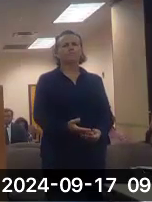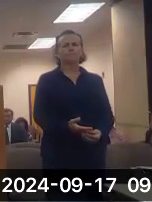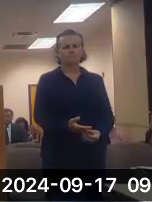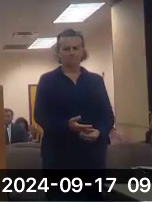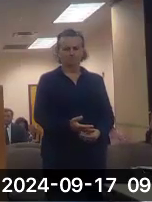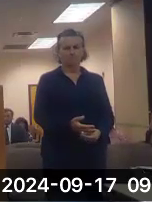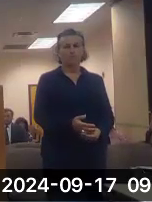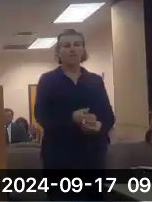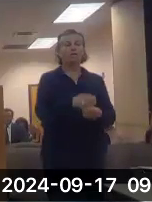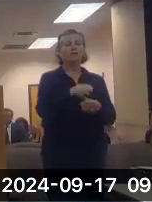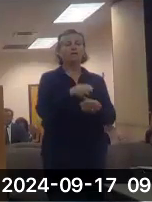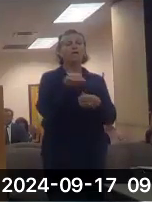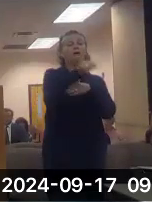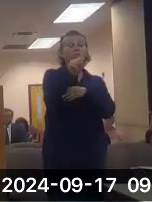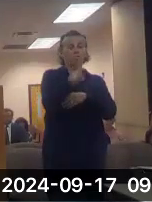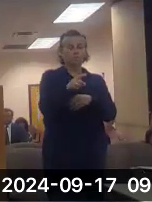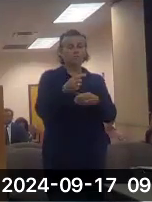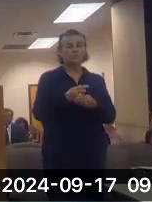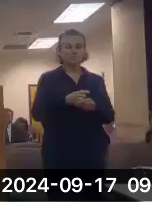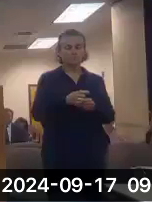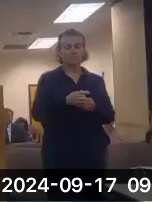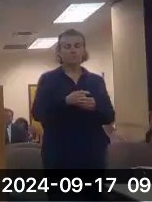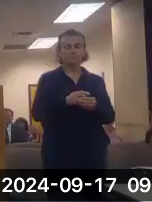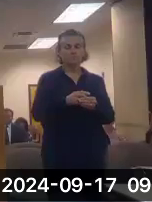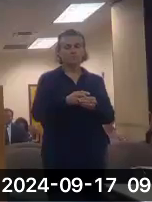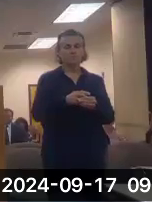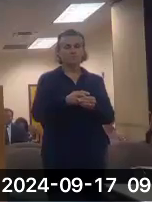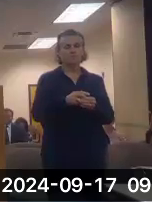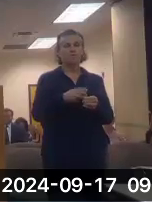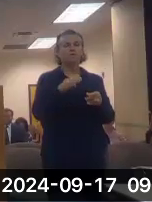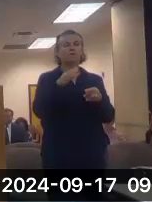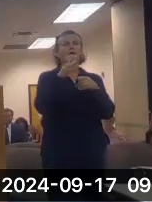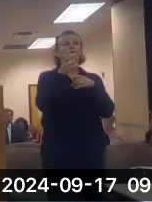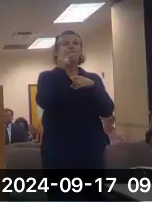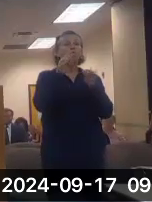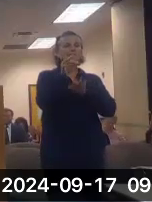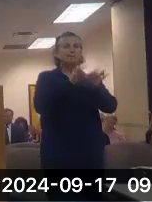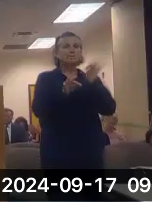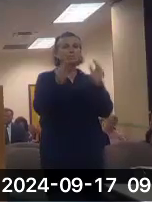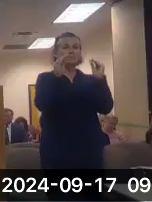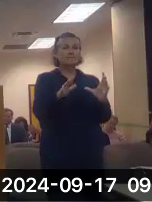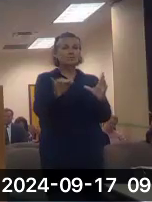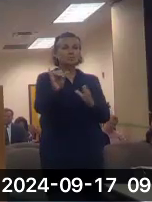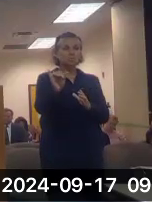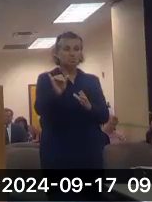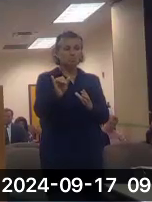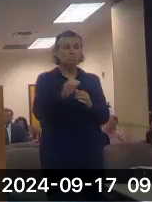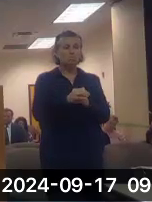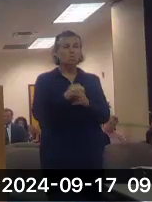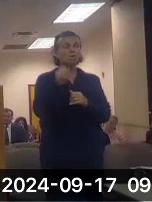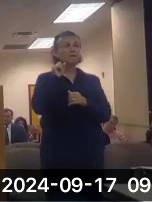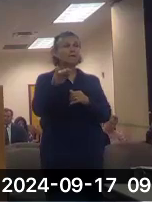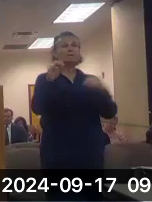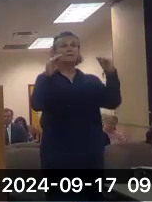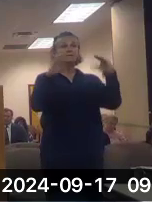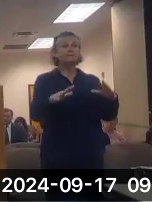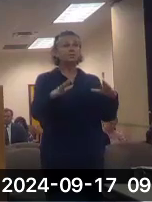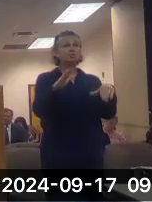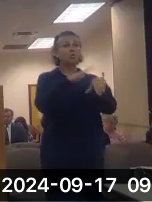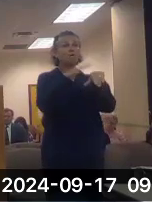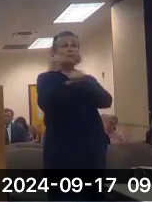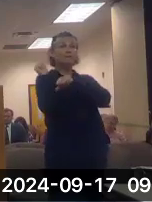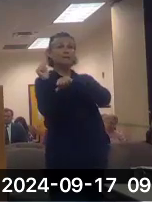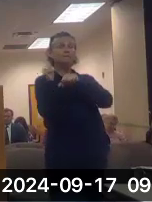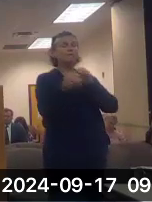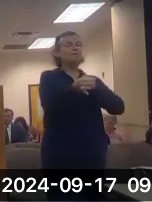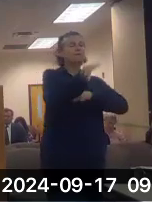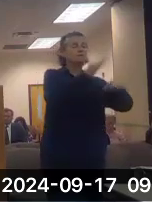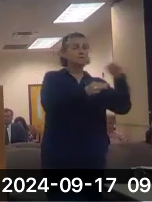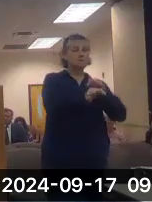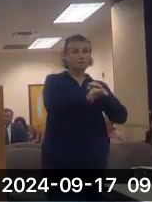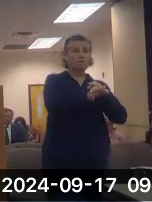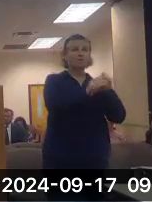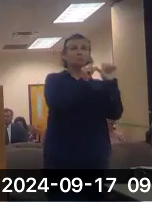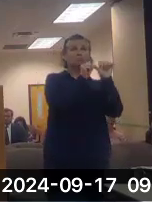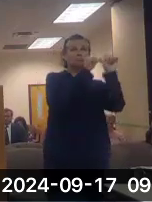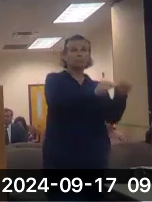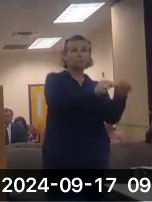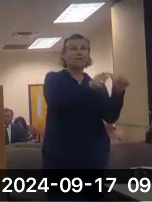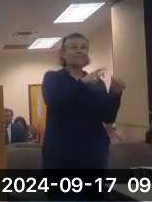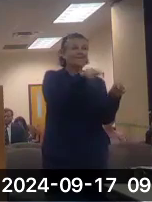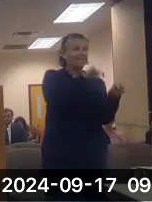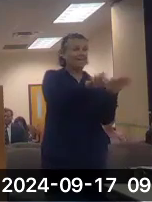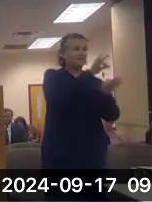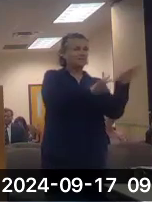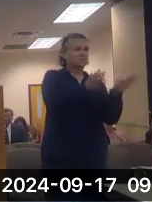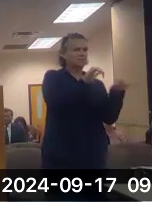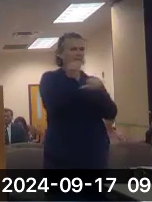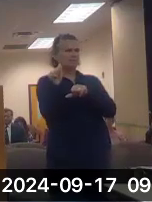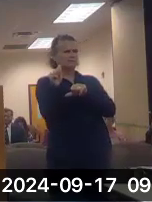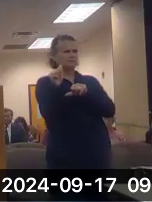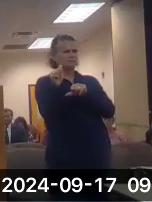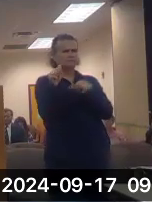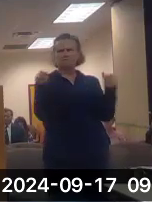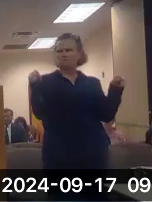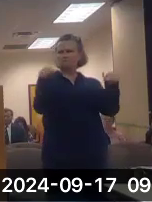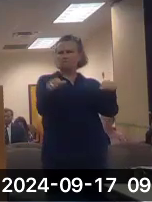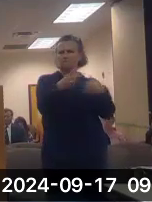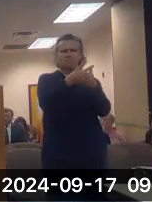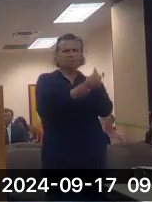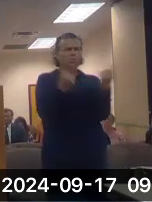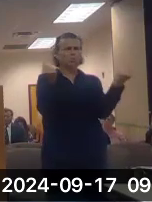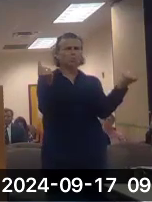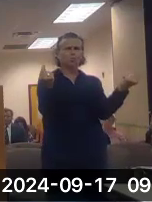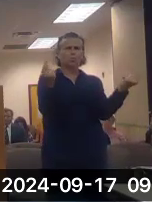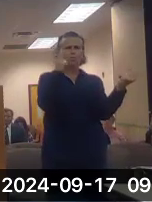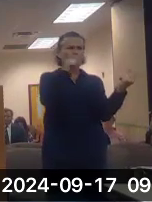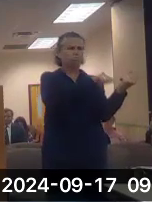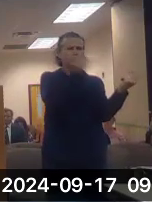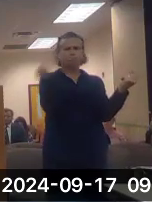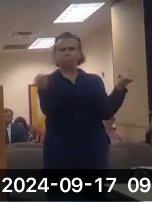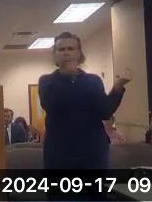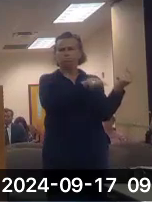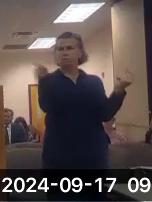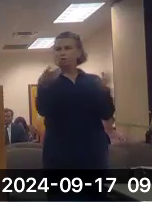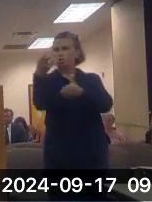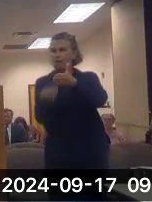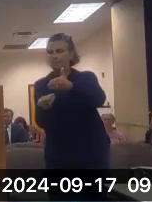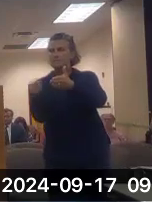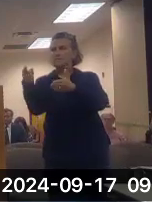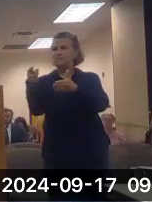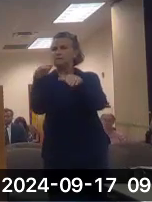Reginald Parson: the question also becomes, comes up regarding substitute teachers. So if there is a teacher that's out on a leave and a substitute teacher is gonna fill in. And then they need to leave. Sort of how is that all gonna work in terms of the absent teachers in the school districts.